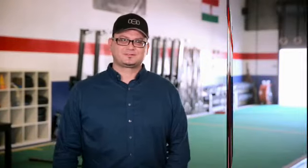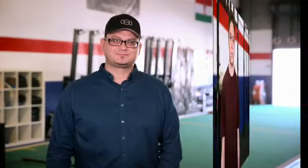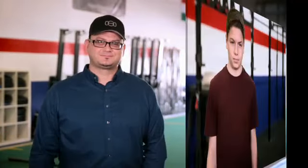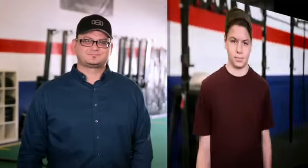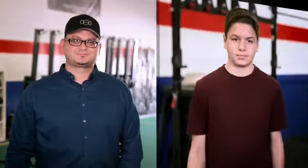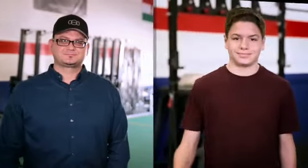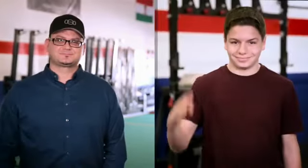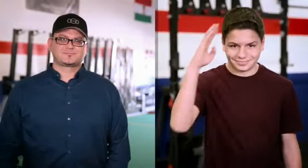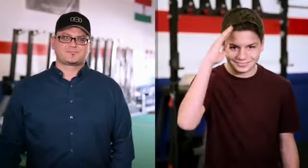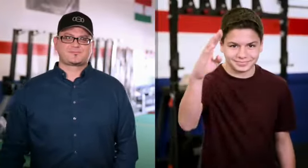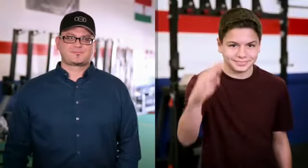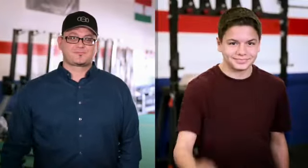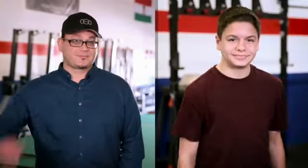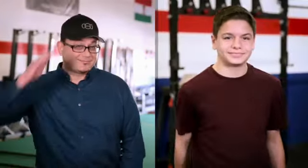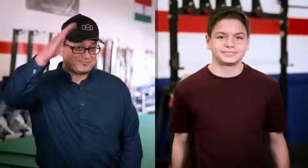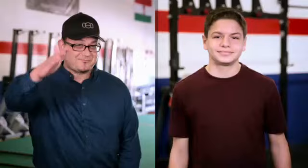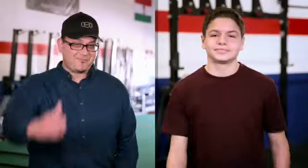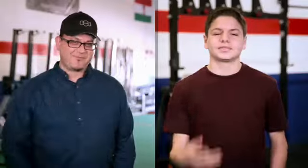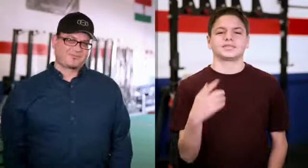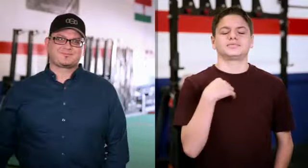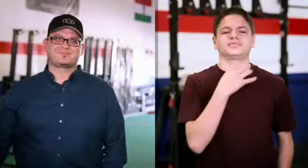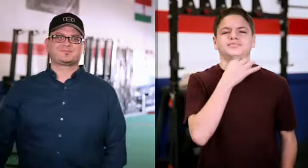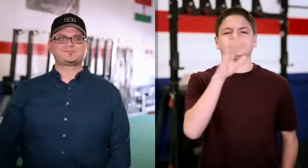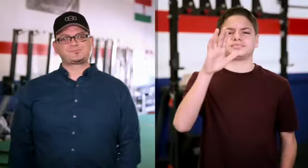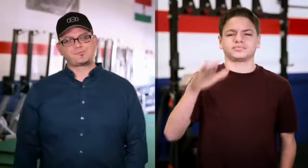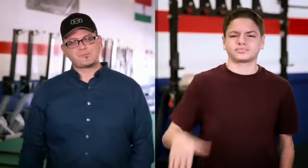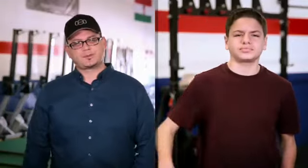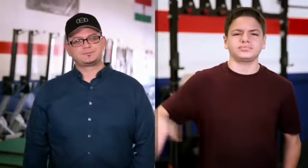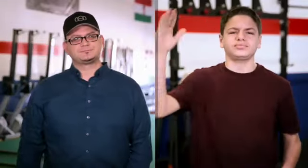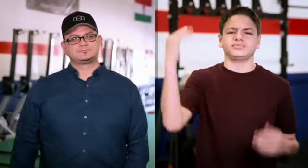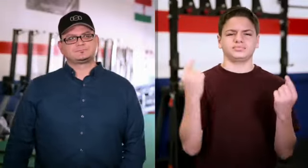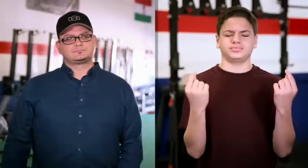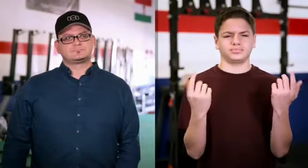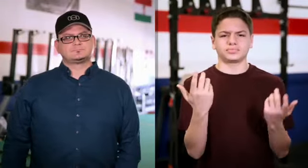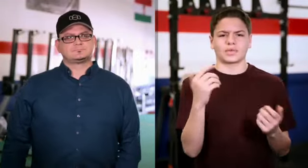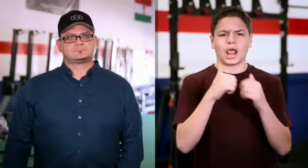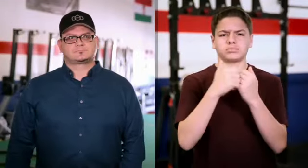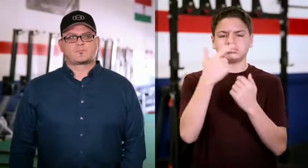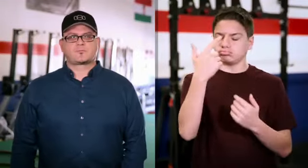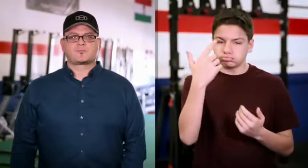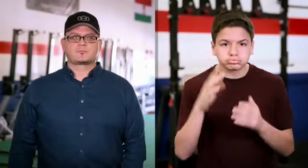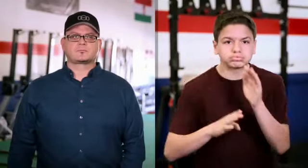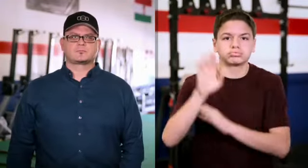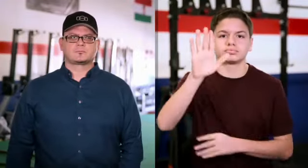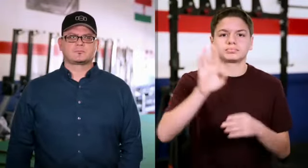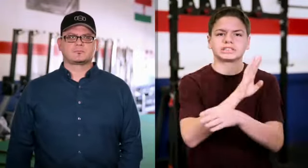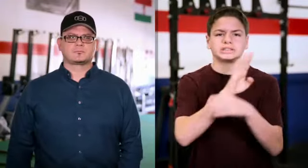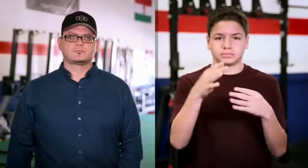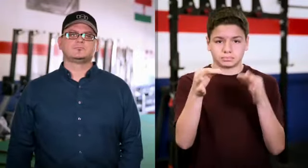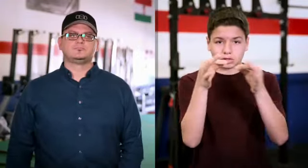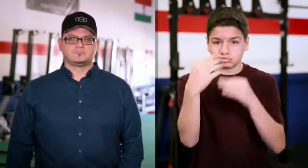Hello! What was your childhood like? How did it lead to your business?